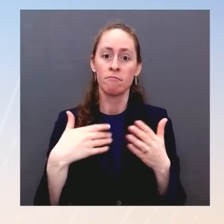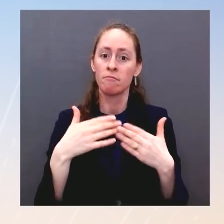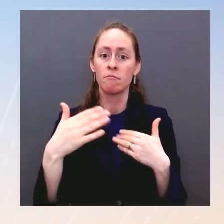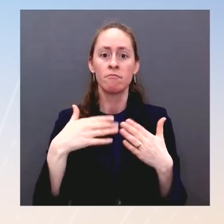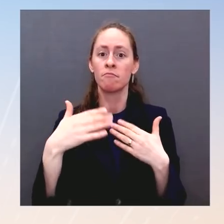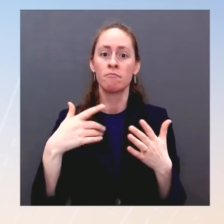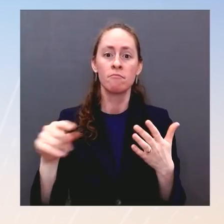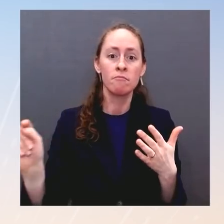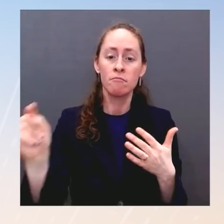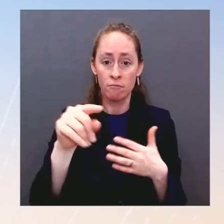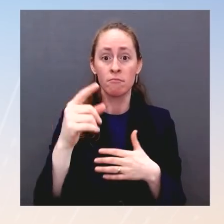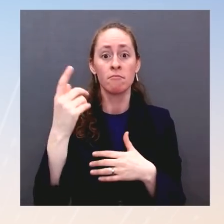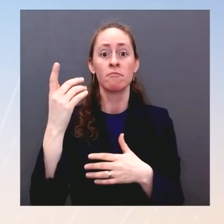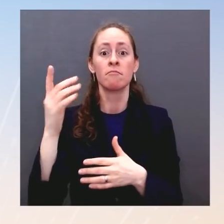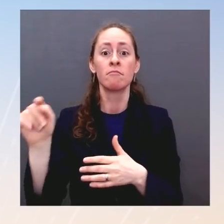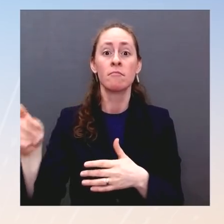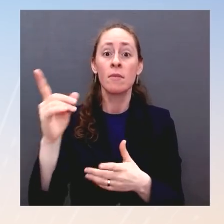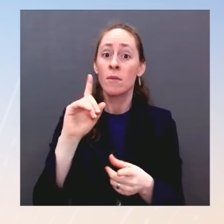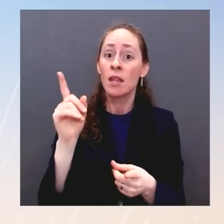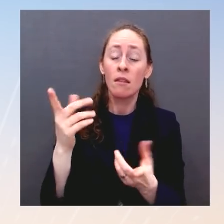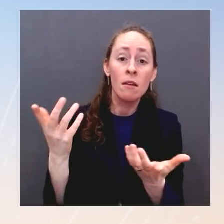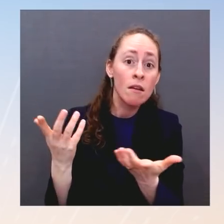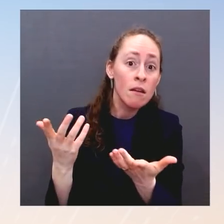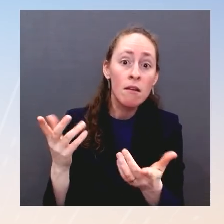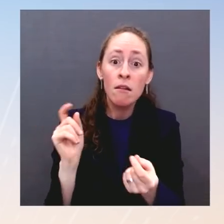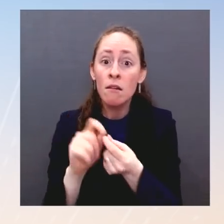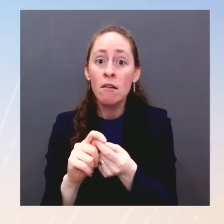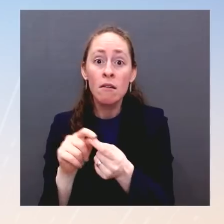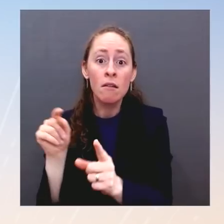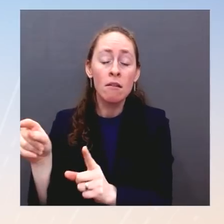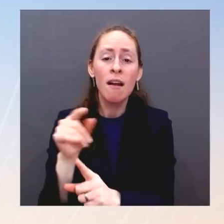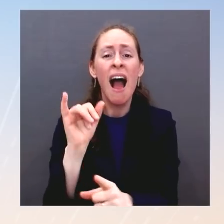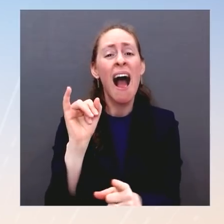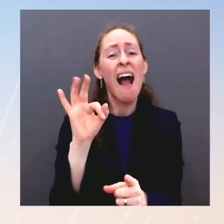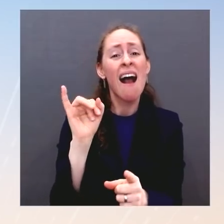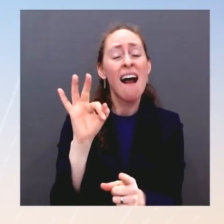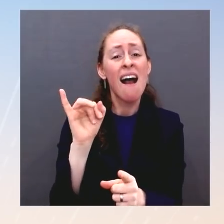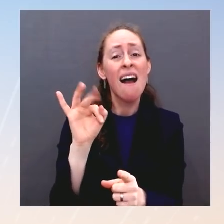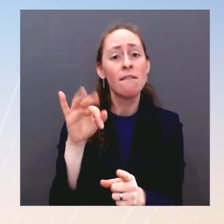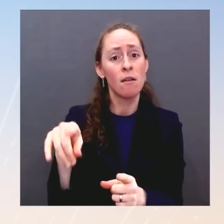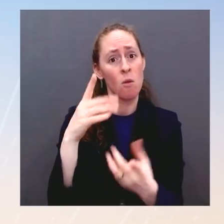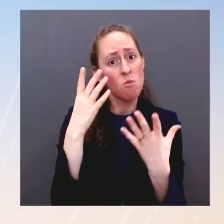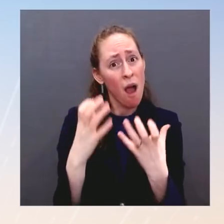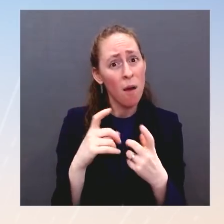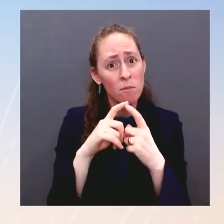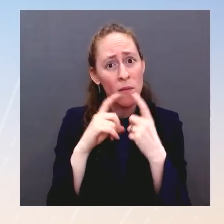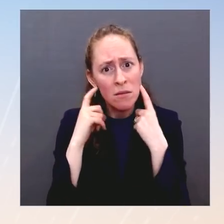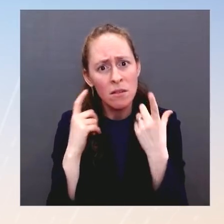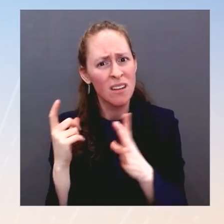because they're immunocompromised, because they have concerns about their safeties and their -- safety in their communities,